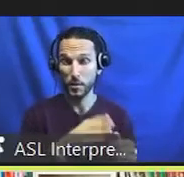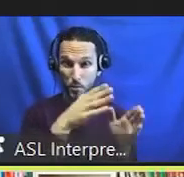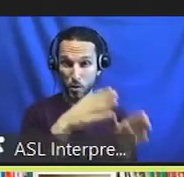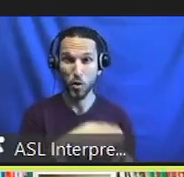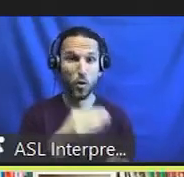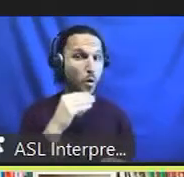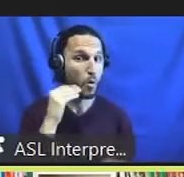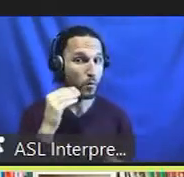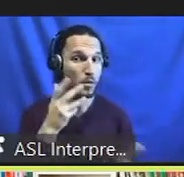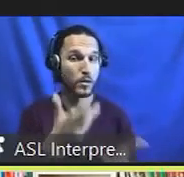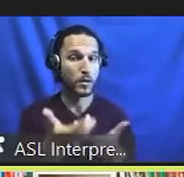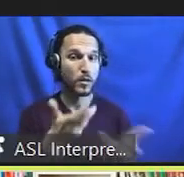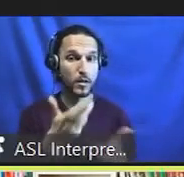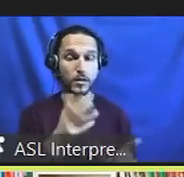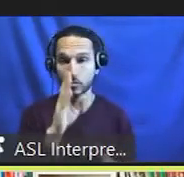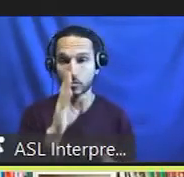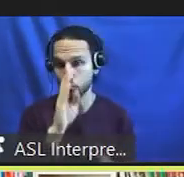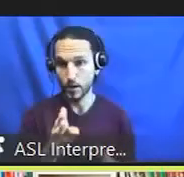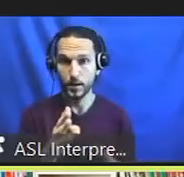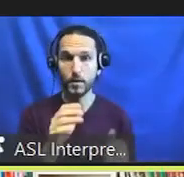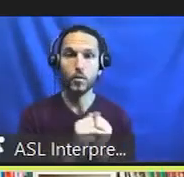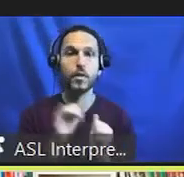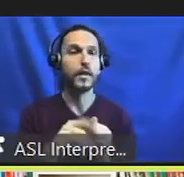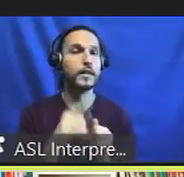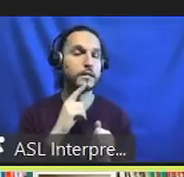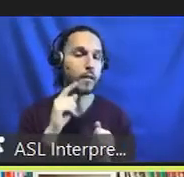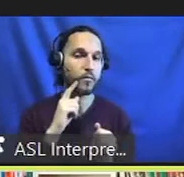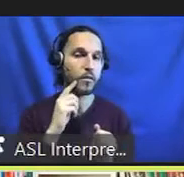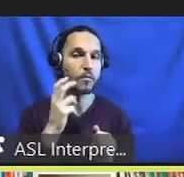They would interact directly with the deafblind individual.